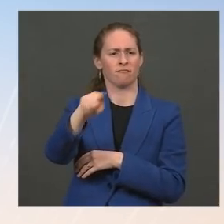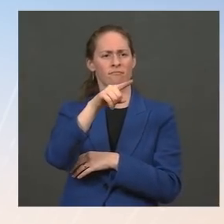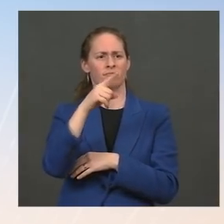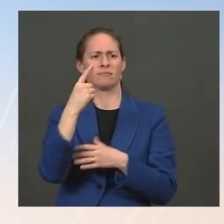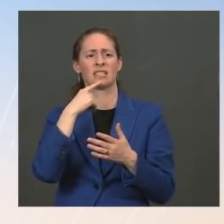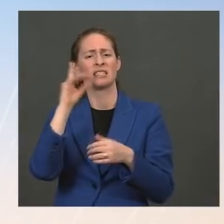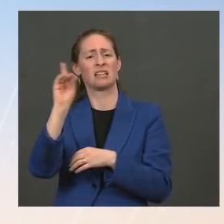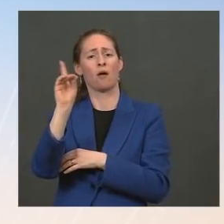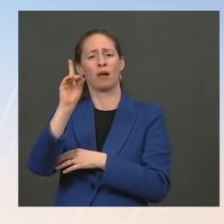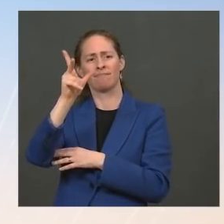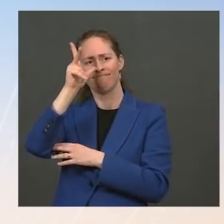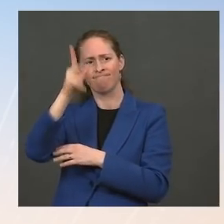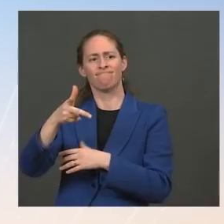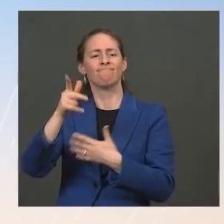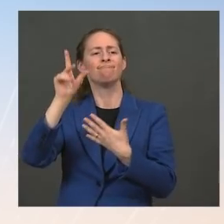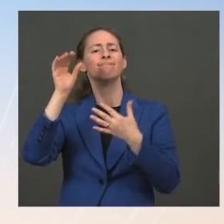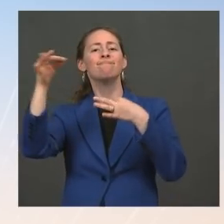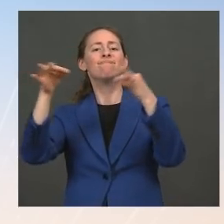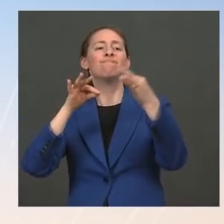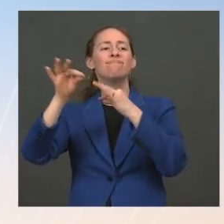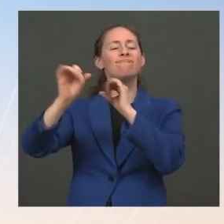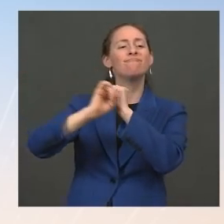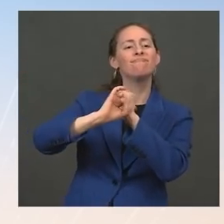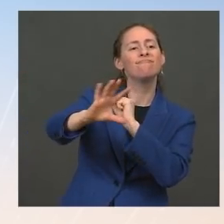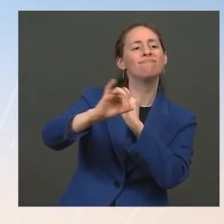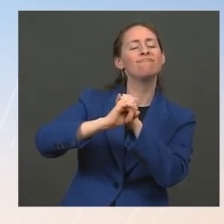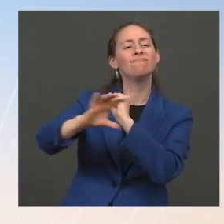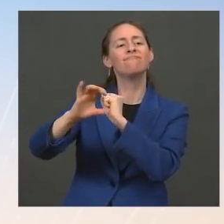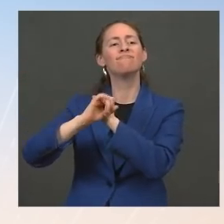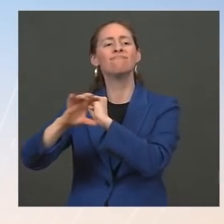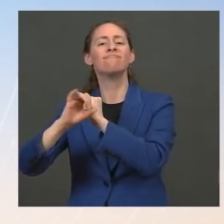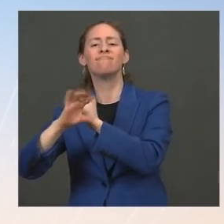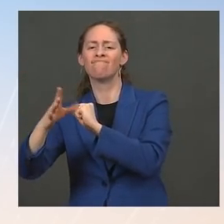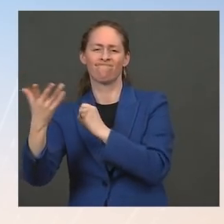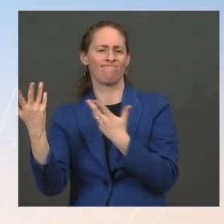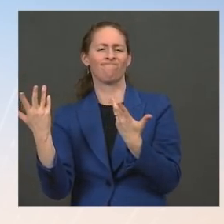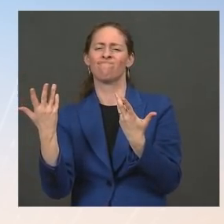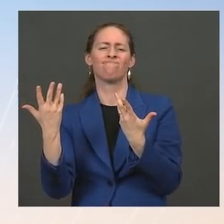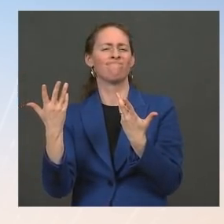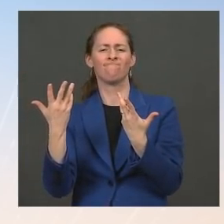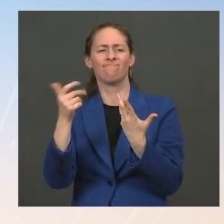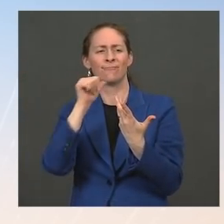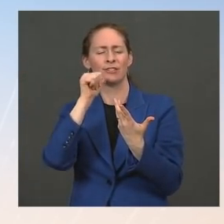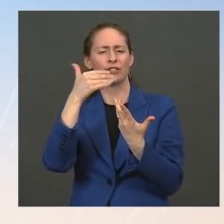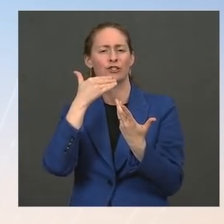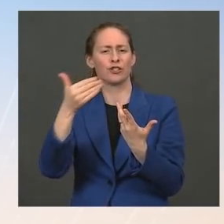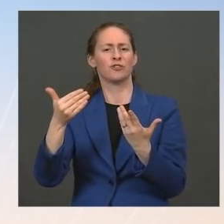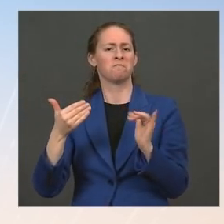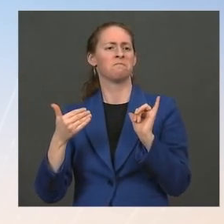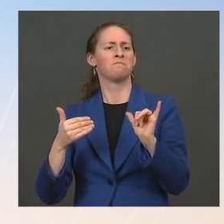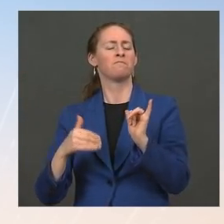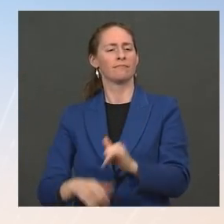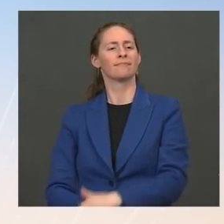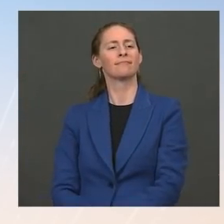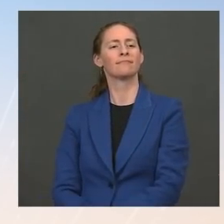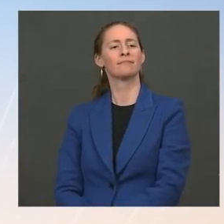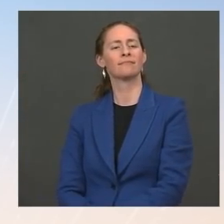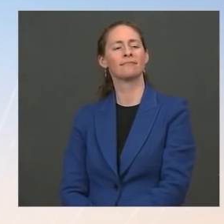firmly believes the extra money in your bank account from the Child Tax Credit is thanks to the former President. Do you agree with Senator Gillibrand's assessment?